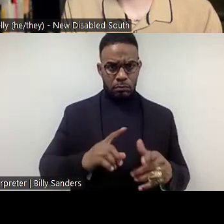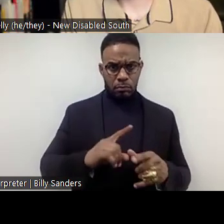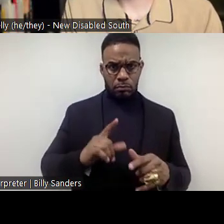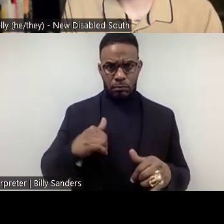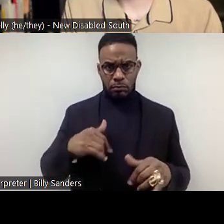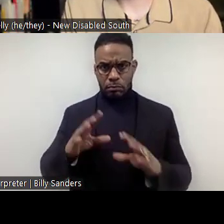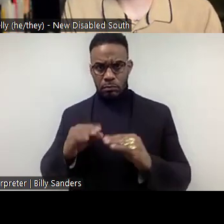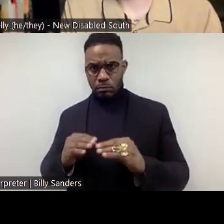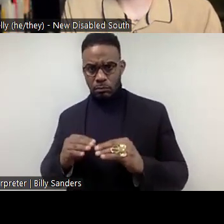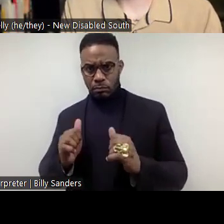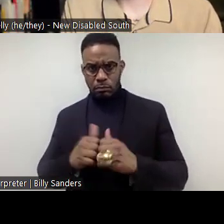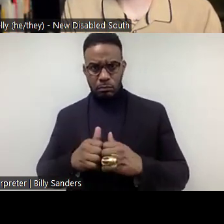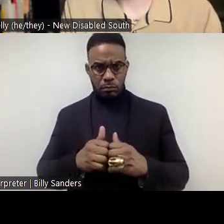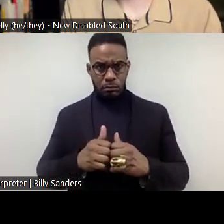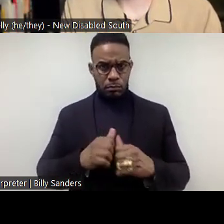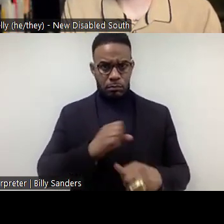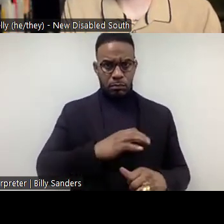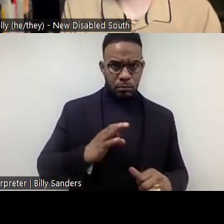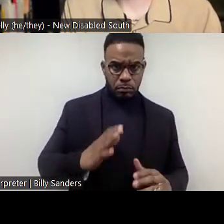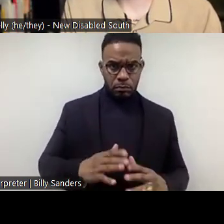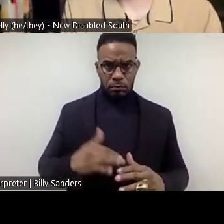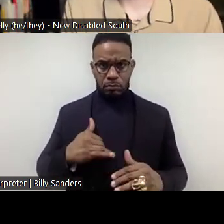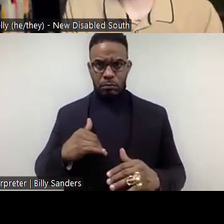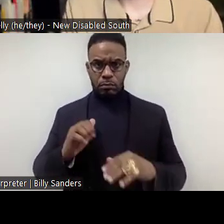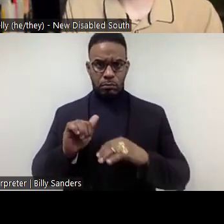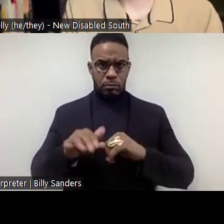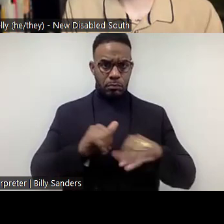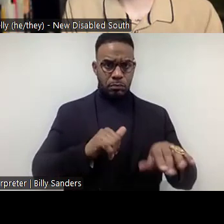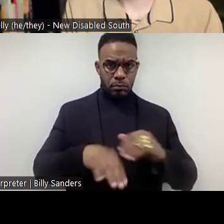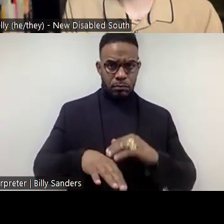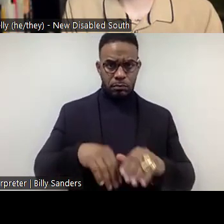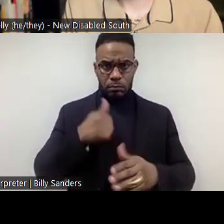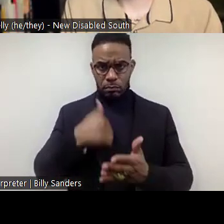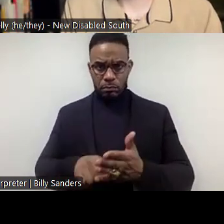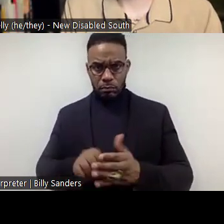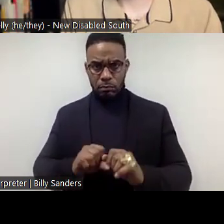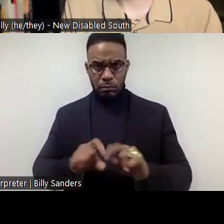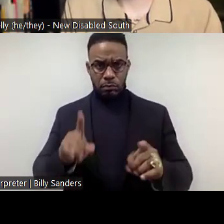but we can't do it alone. Like on our end, we're meeting with